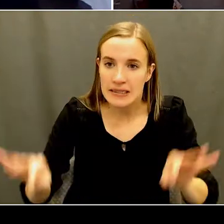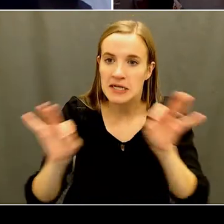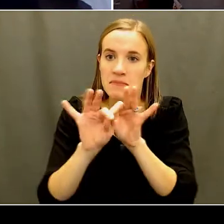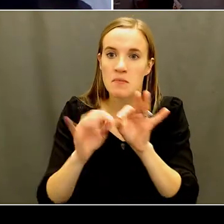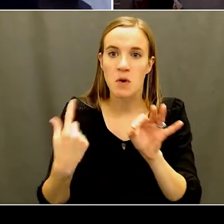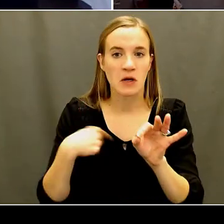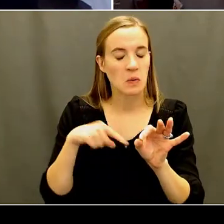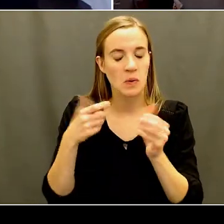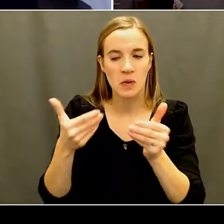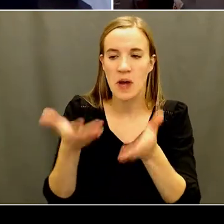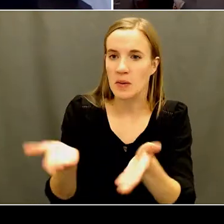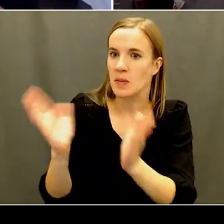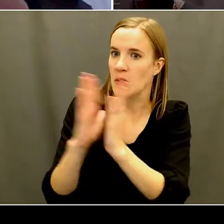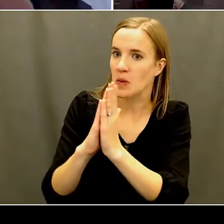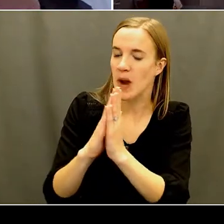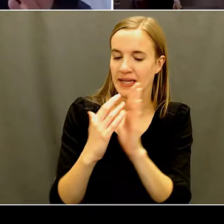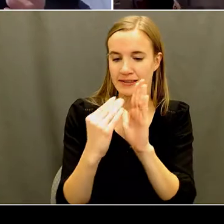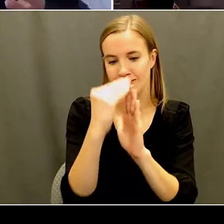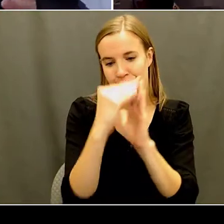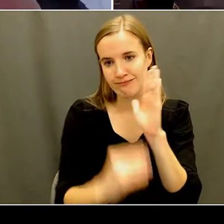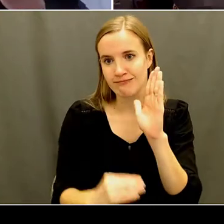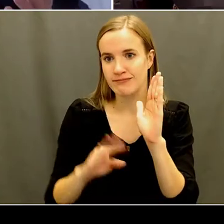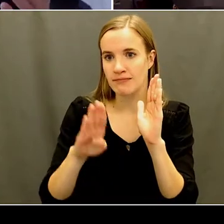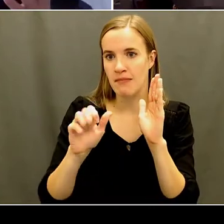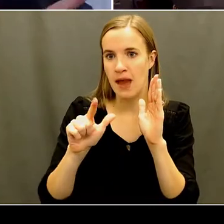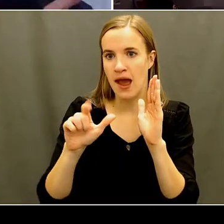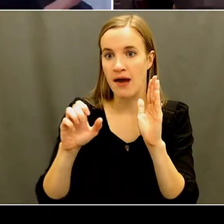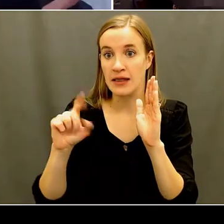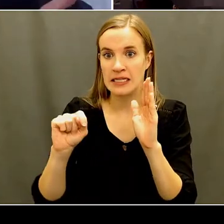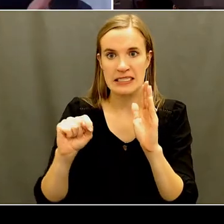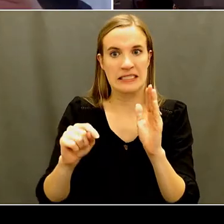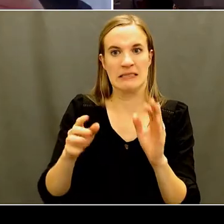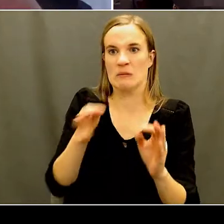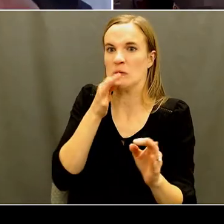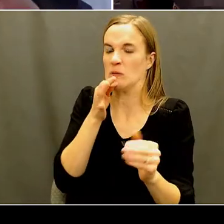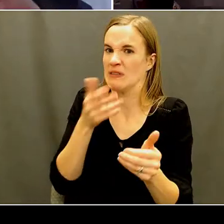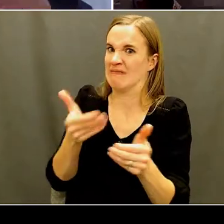or learning disabilities. Other people, particularly in rural communities or